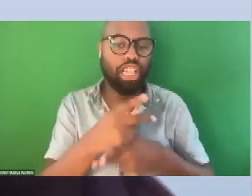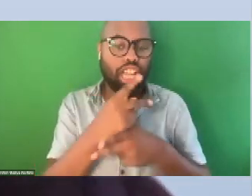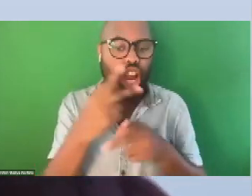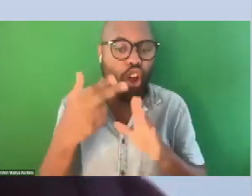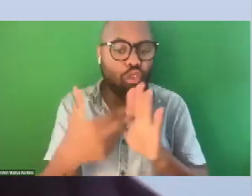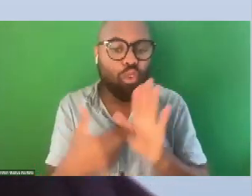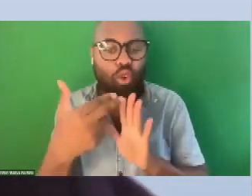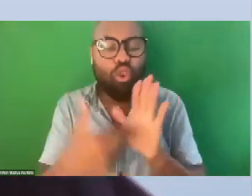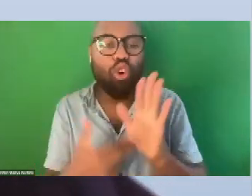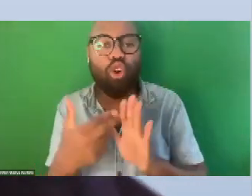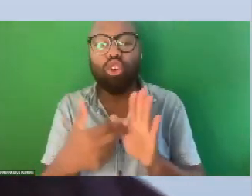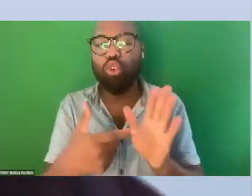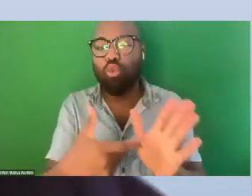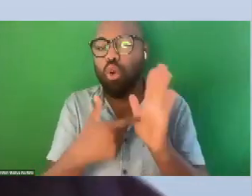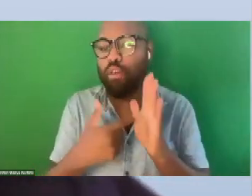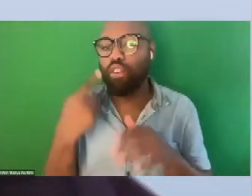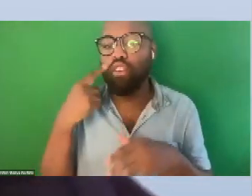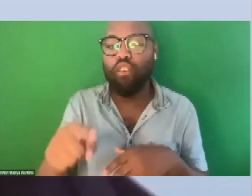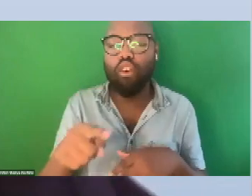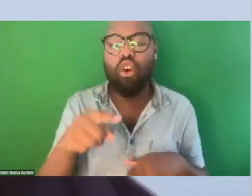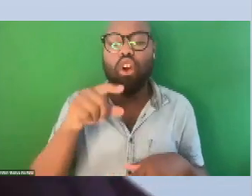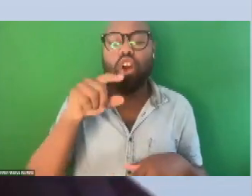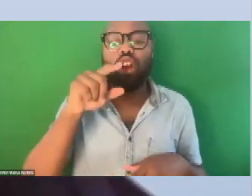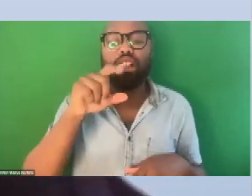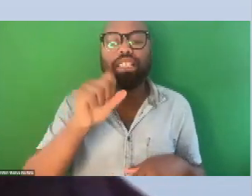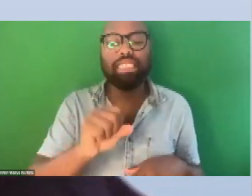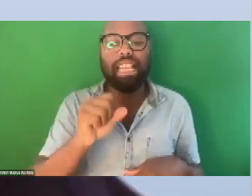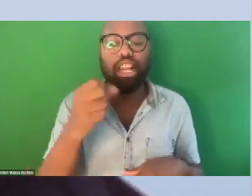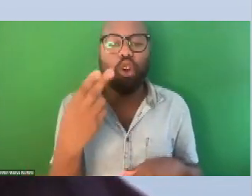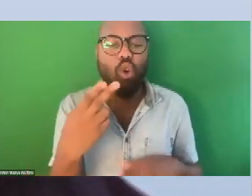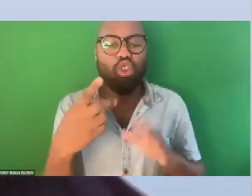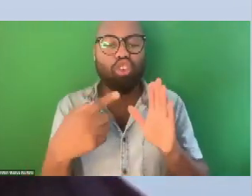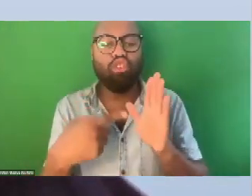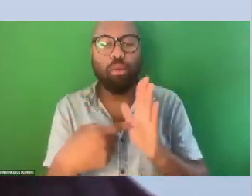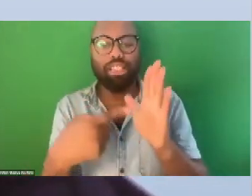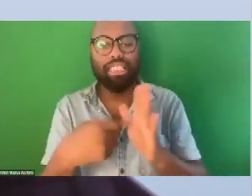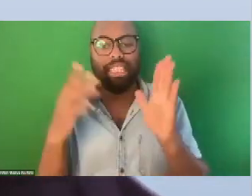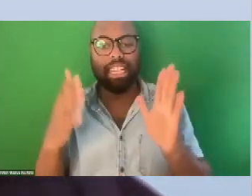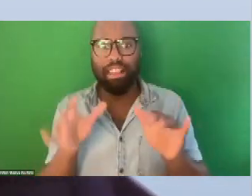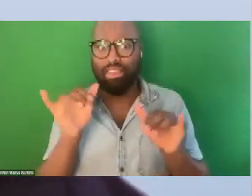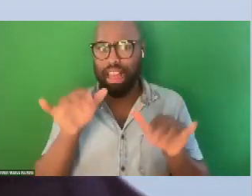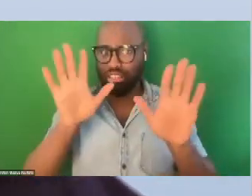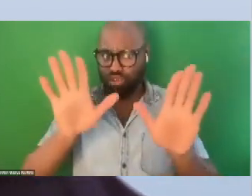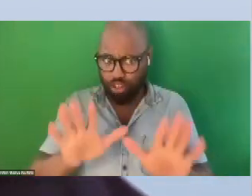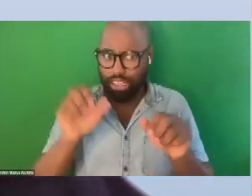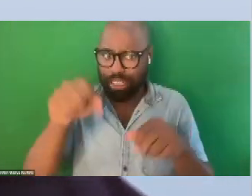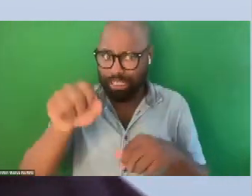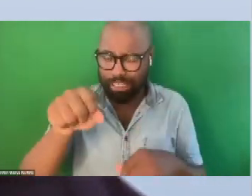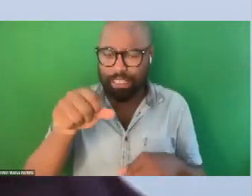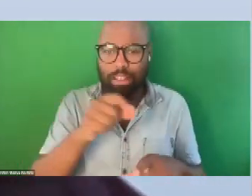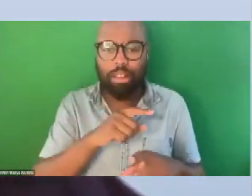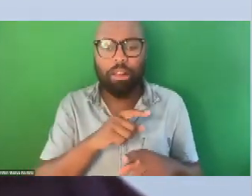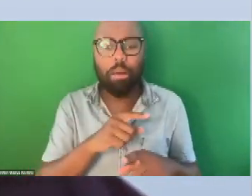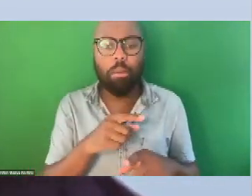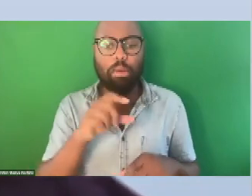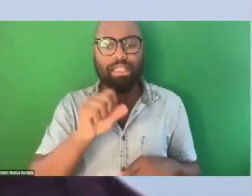For stakeholder representation, I mean, that's, I think that's, that's great. But we stakeholder representation can't be effective without